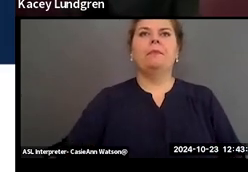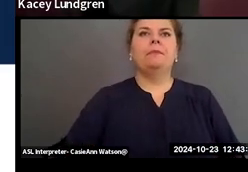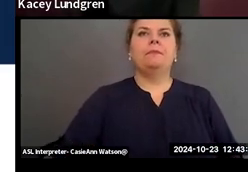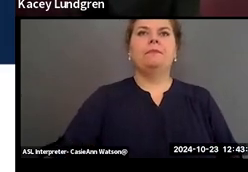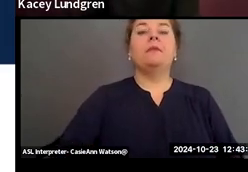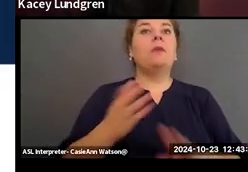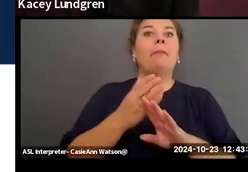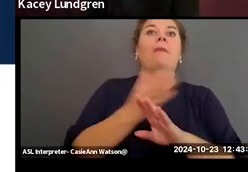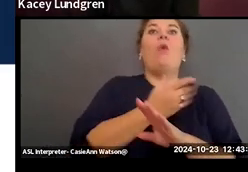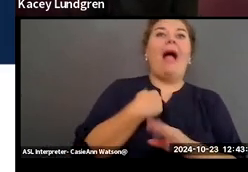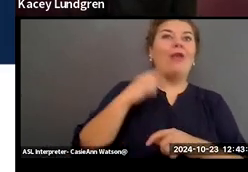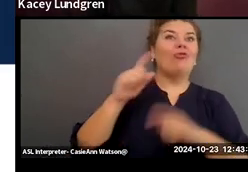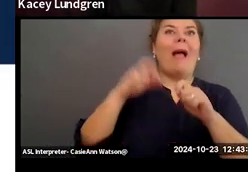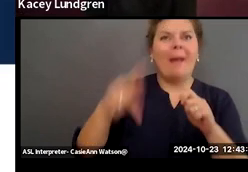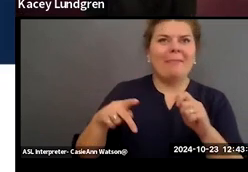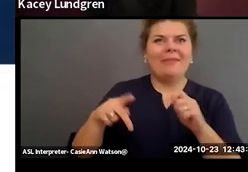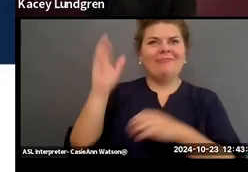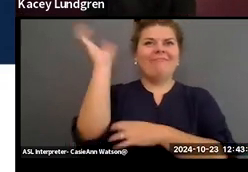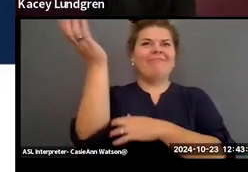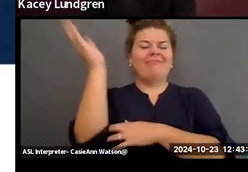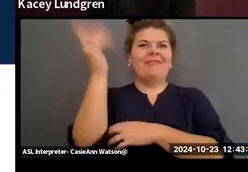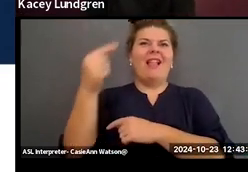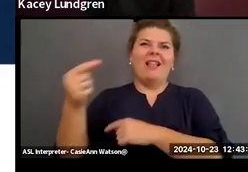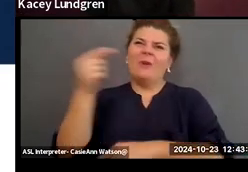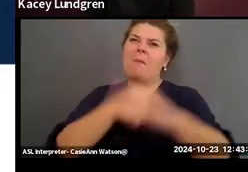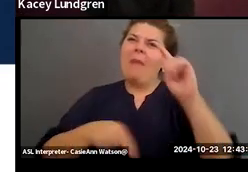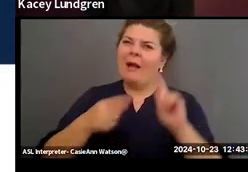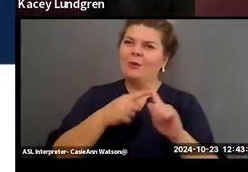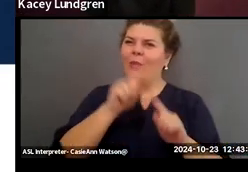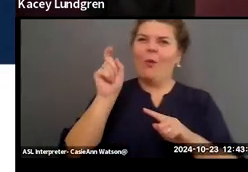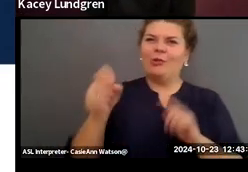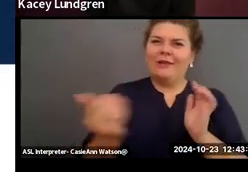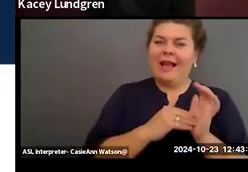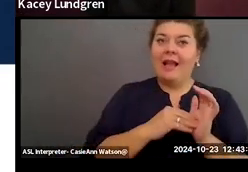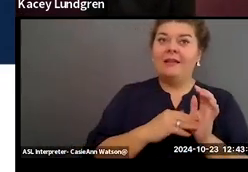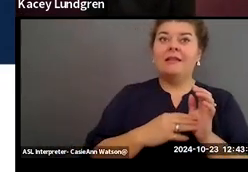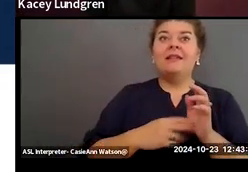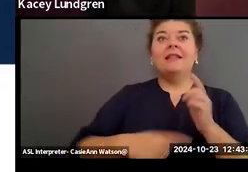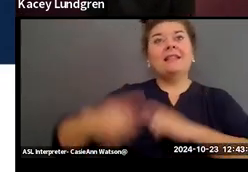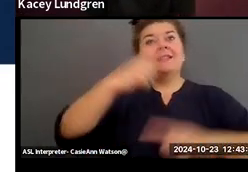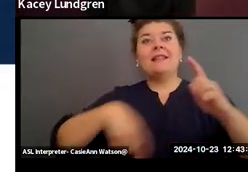So before I wrap up this presentation, let's go back to this question again. Is sign language universal?